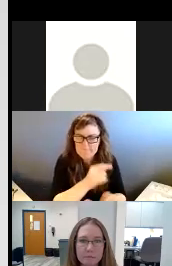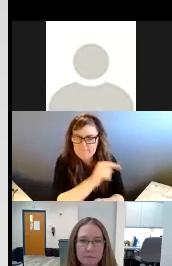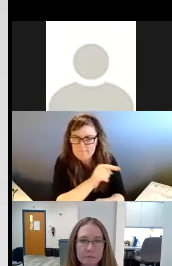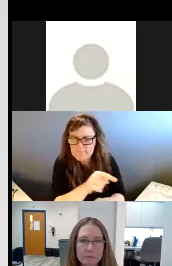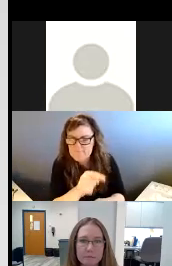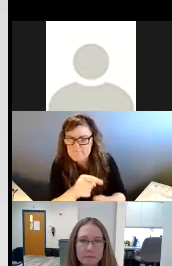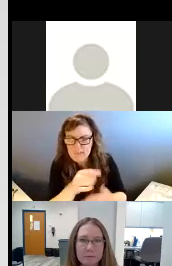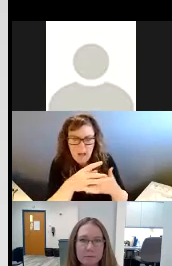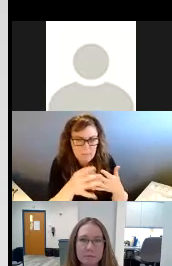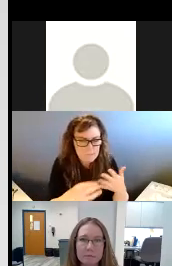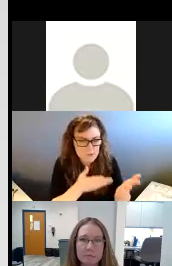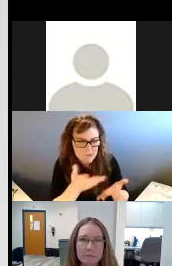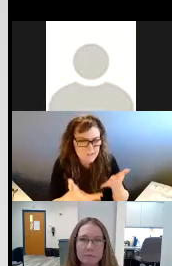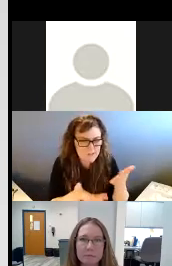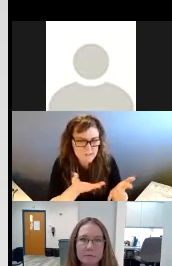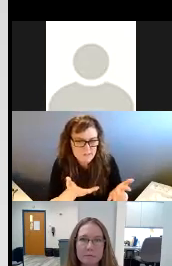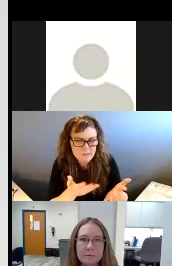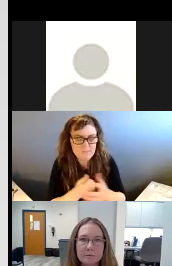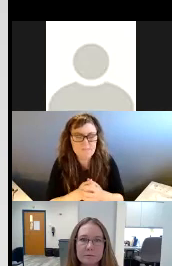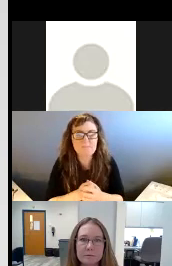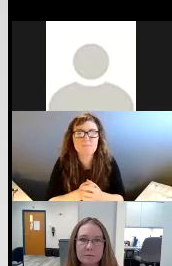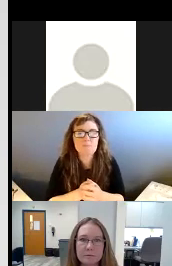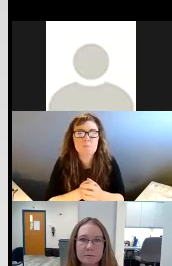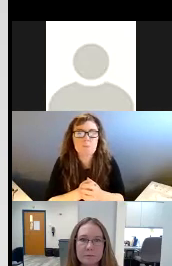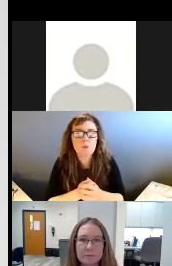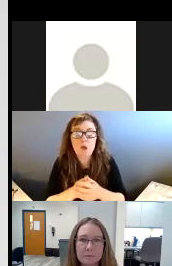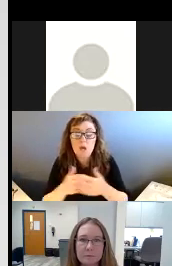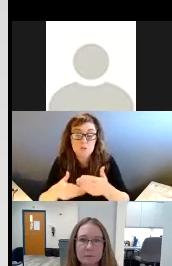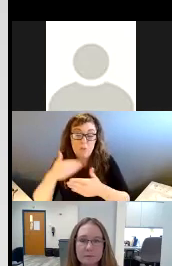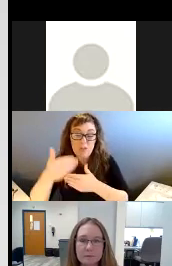GIVING YOU A WARNING, THE NEXT VIDEOS WILL HAVE SOME